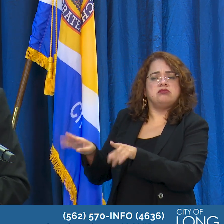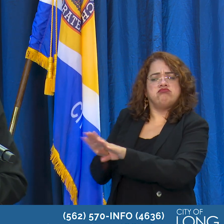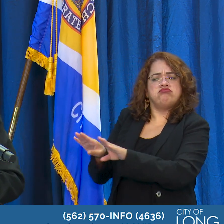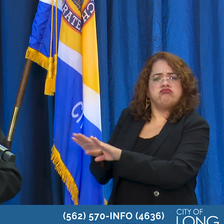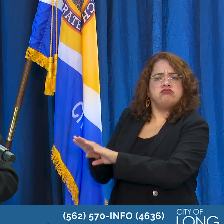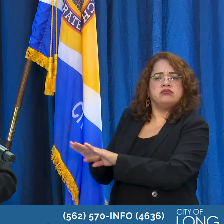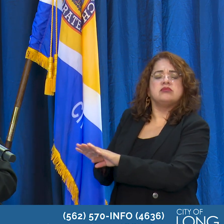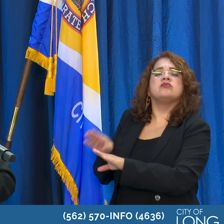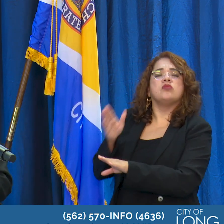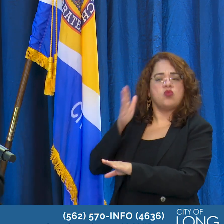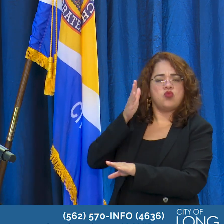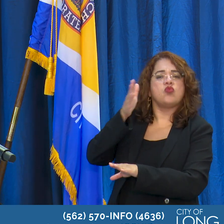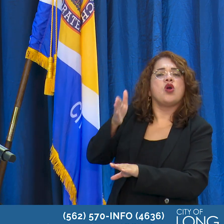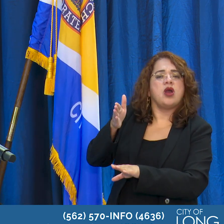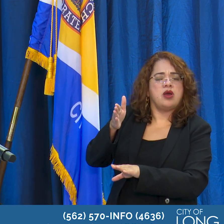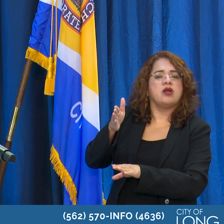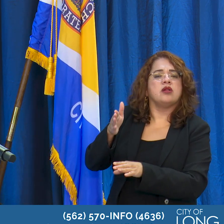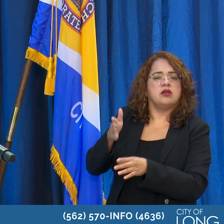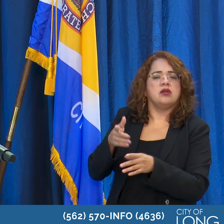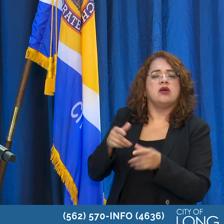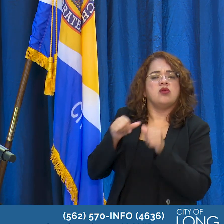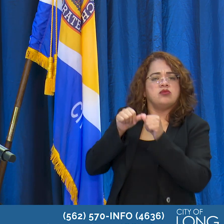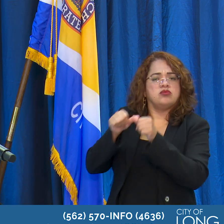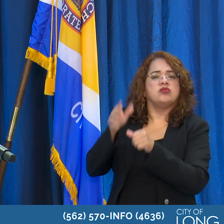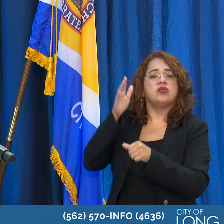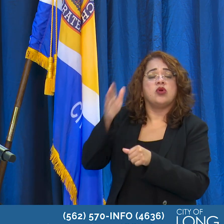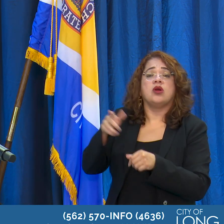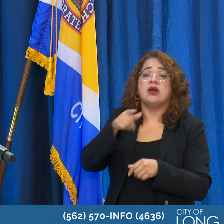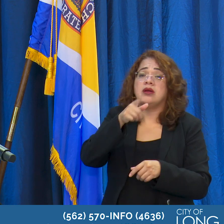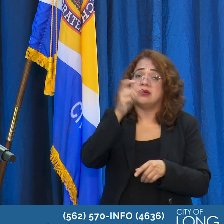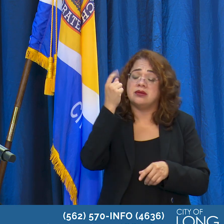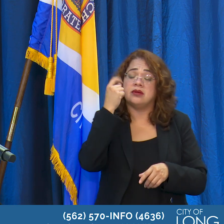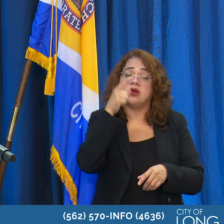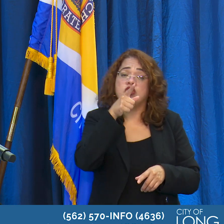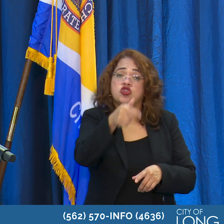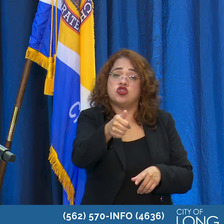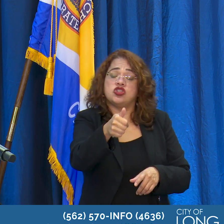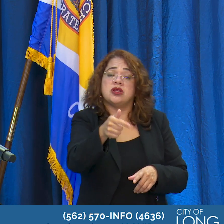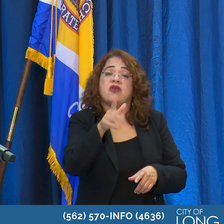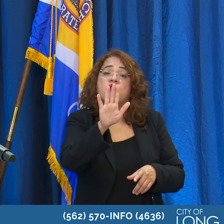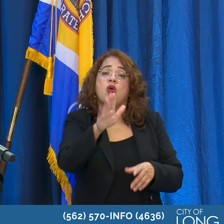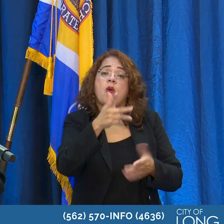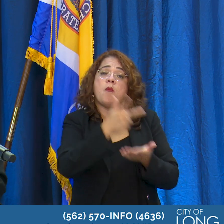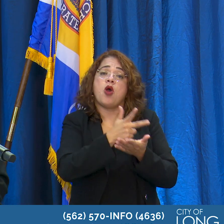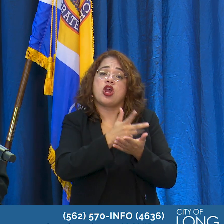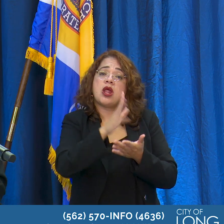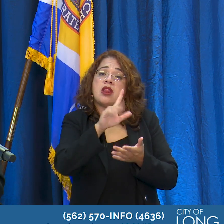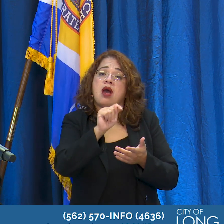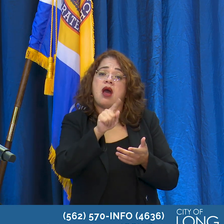in the future and if you are a business who wants to create a parklet, or go into your parking lot and open up your restaurant,